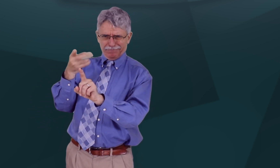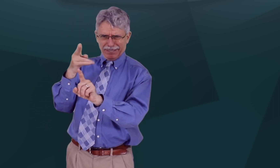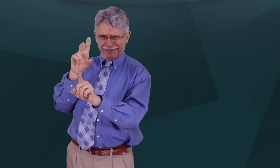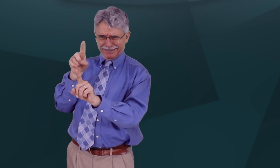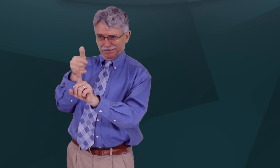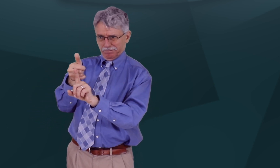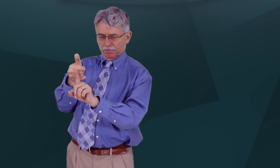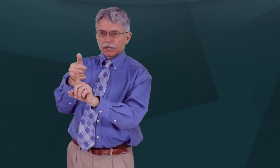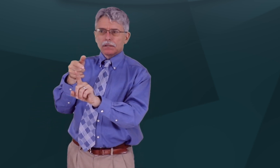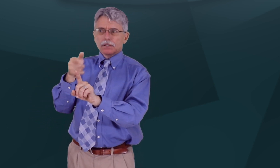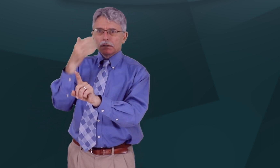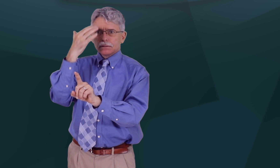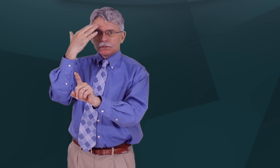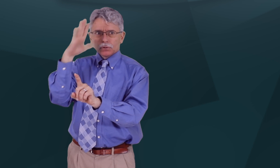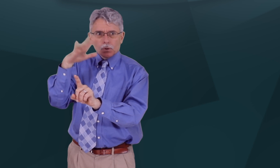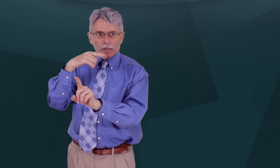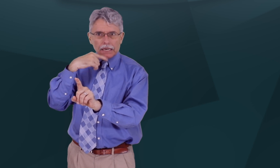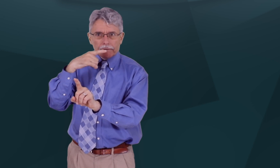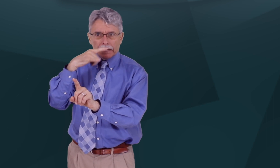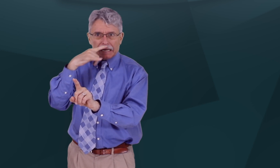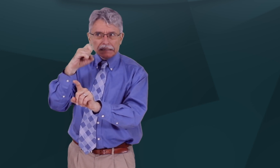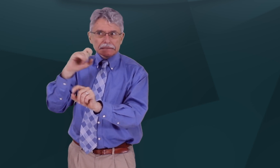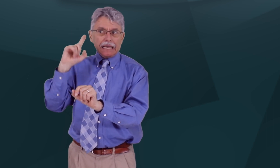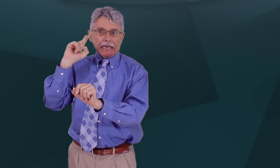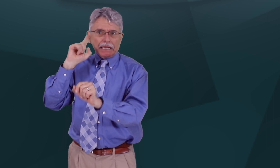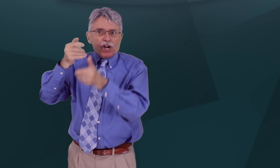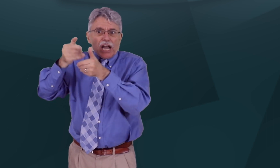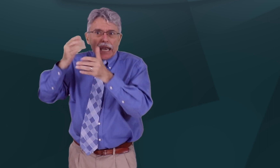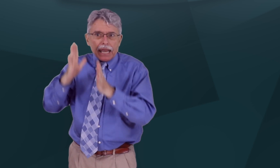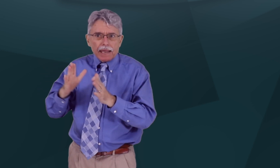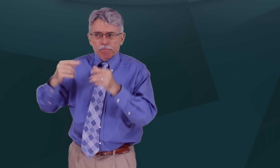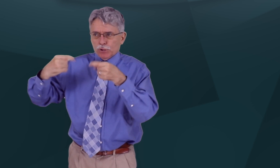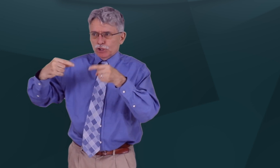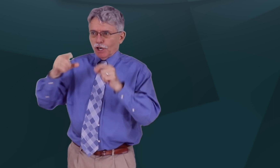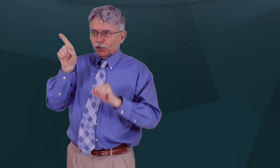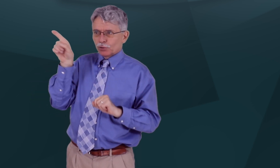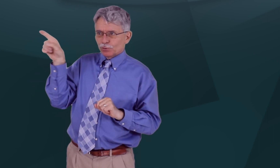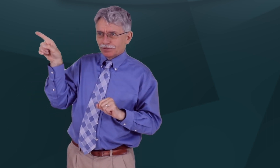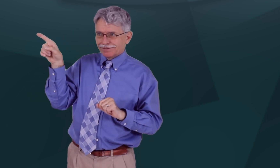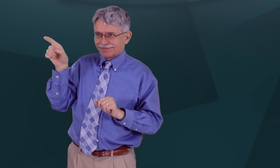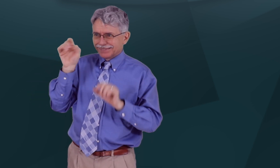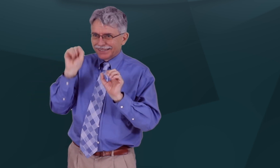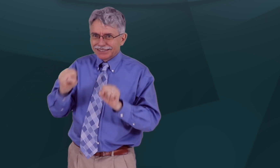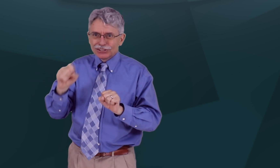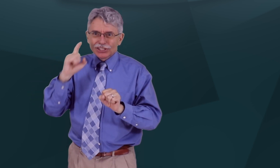she's studying for her PhD, and she just didn't realize that hearing kids could hear arguments of neighbors.